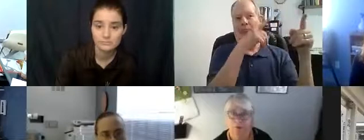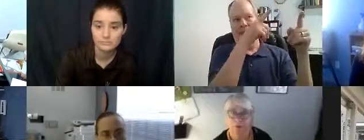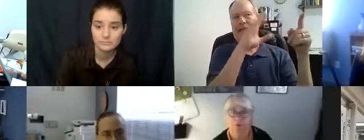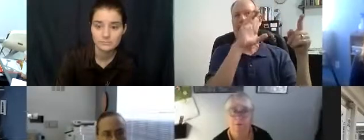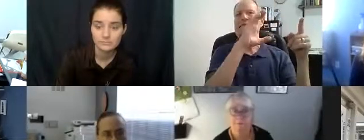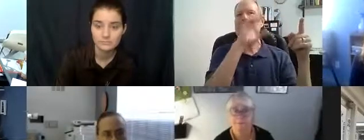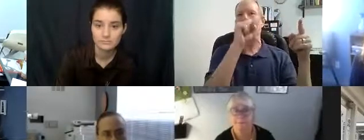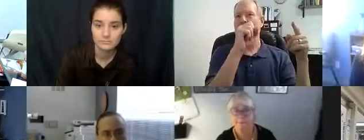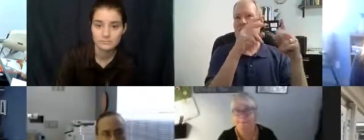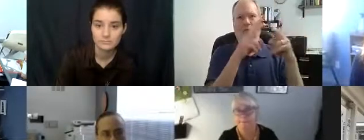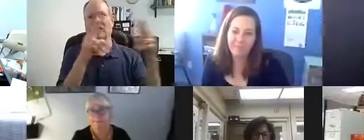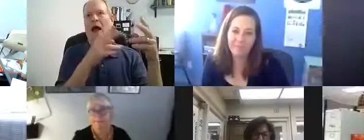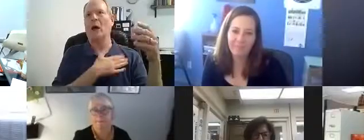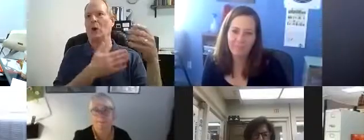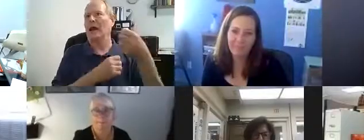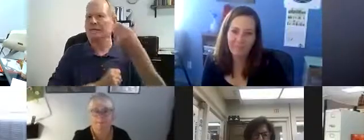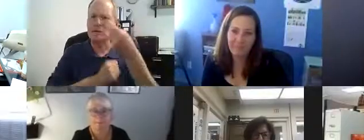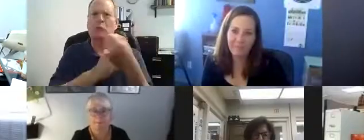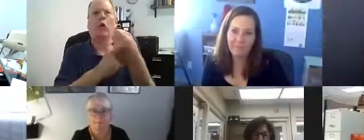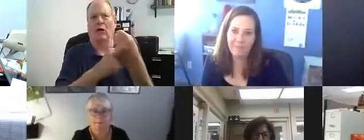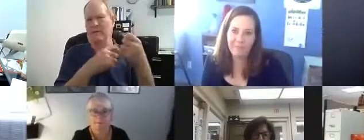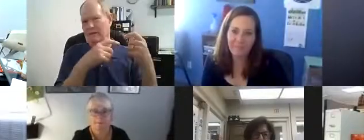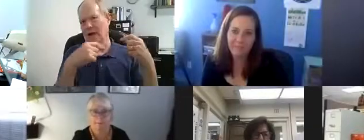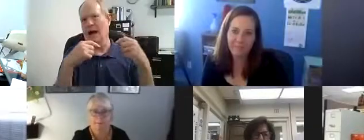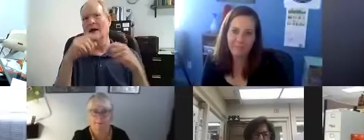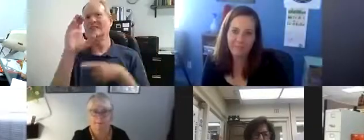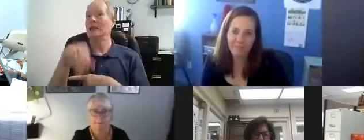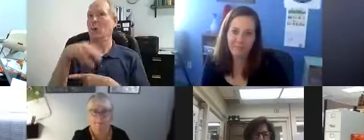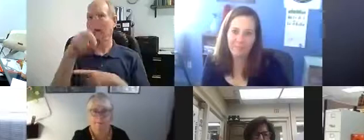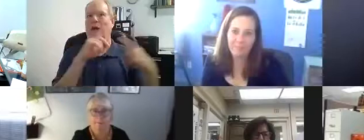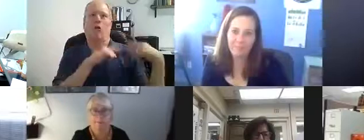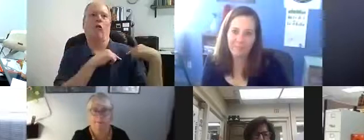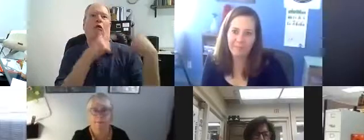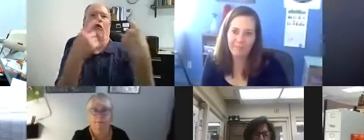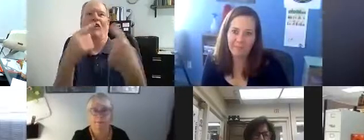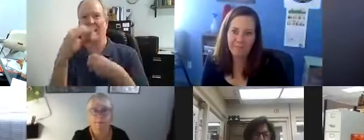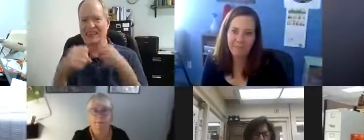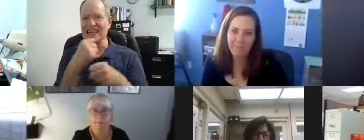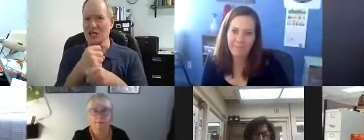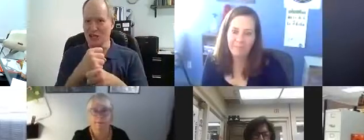And they (CCS)have been very willing to support COPD all these years.